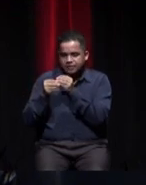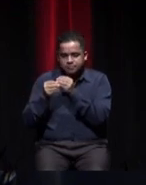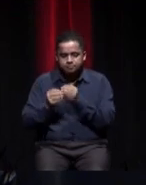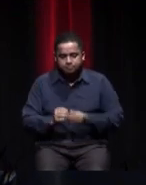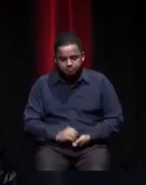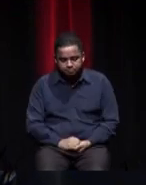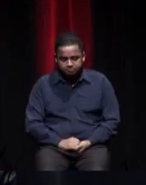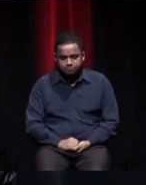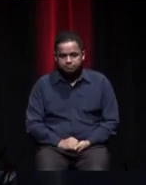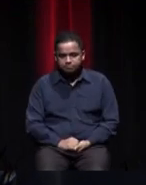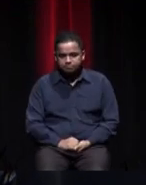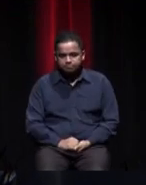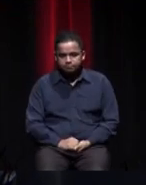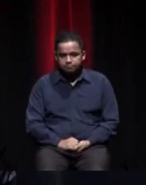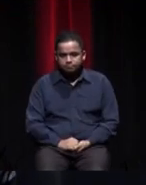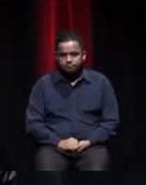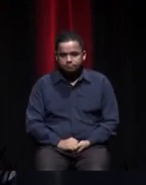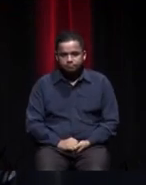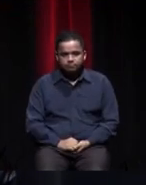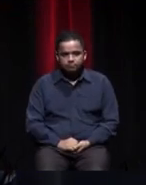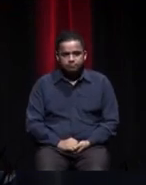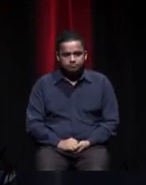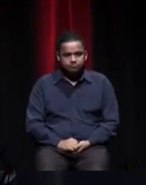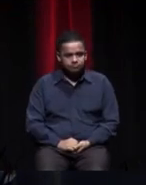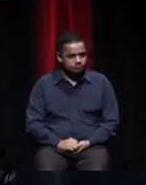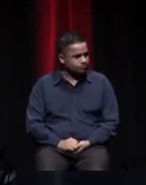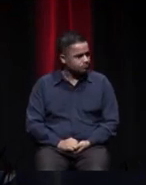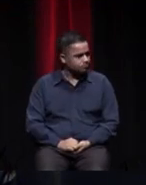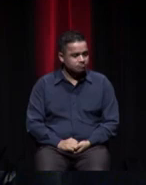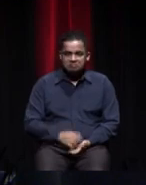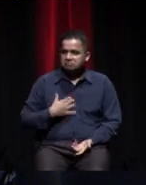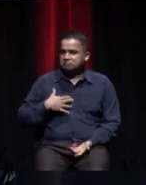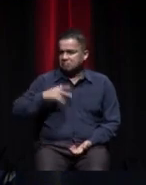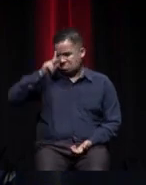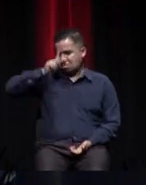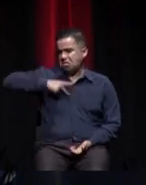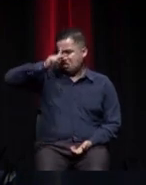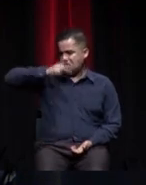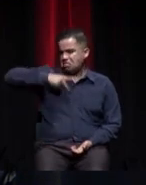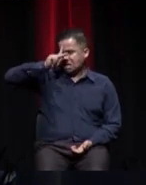we think narcissism as a two-person situation.